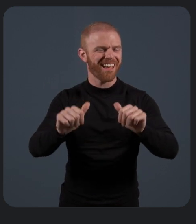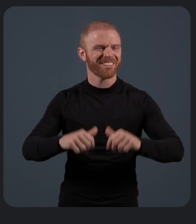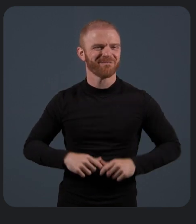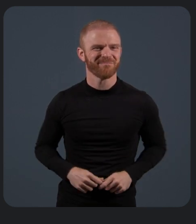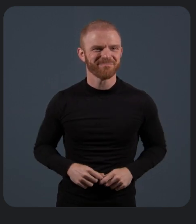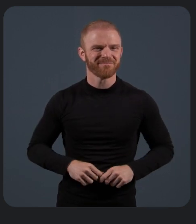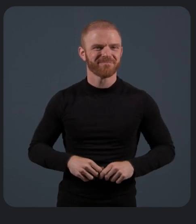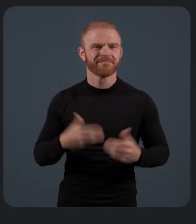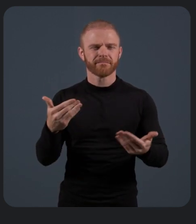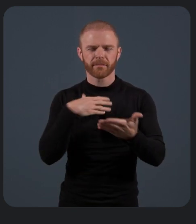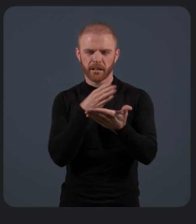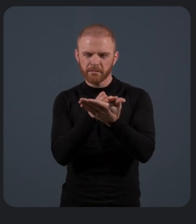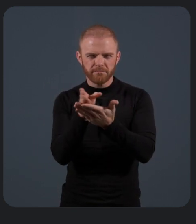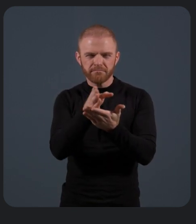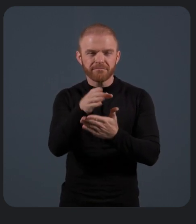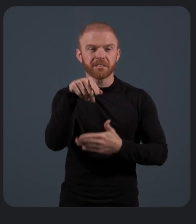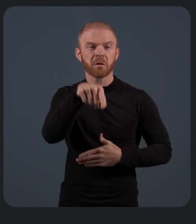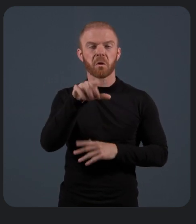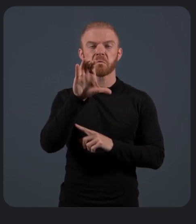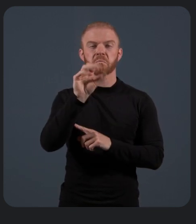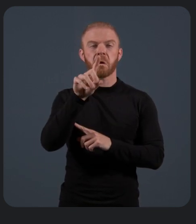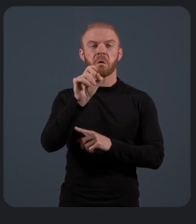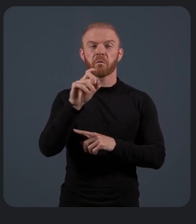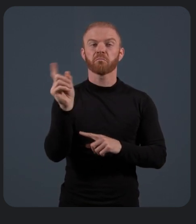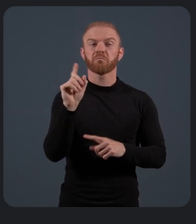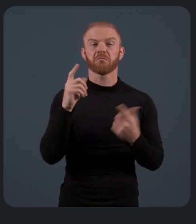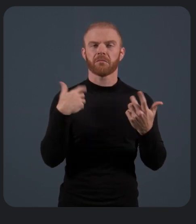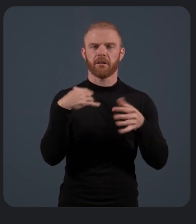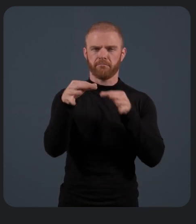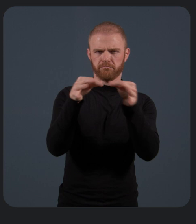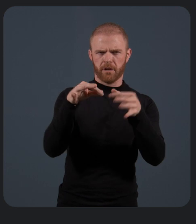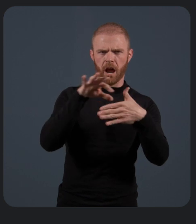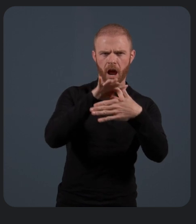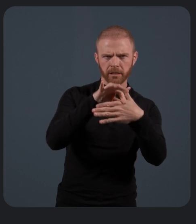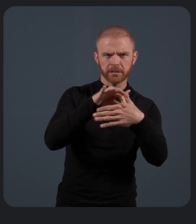So let me navigate to where I've defined this content. In this case, we have a LazyColumn .